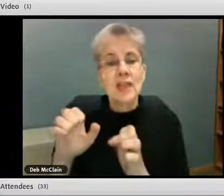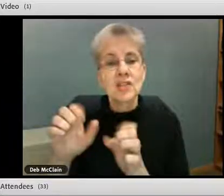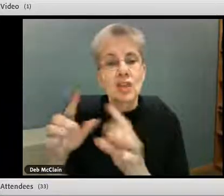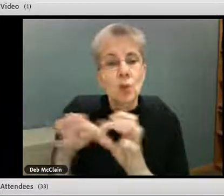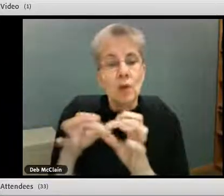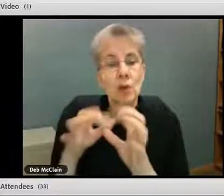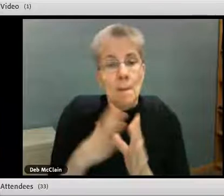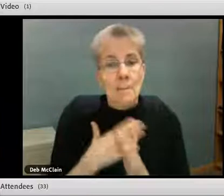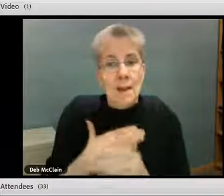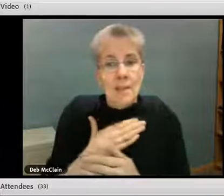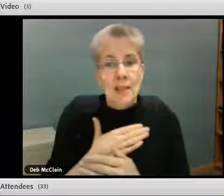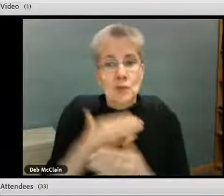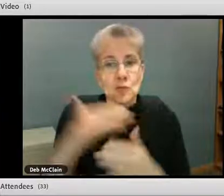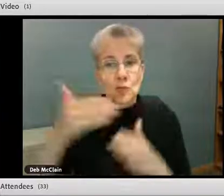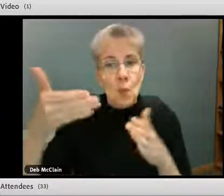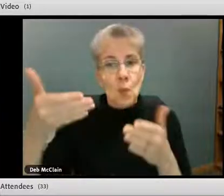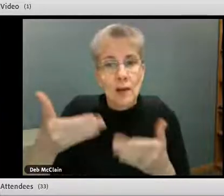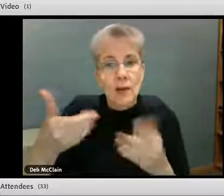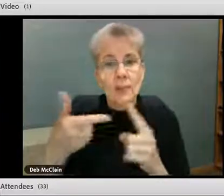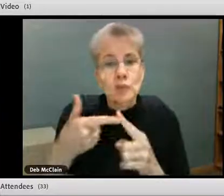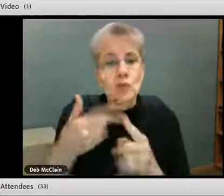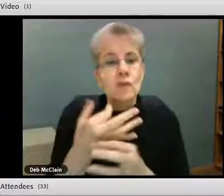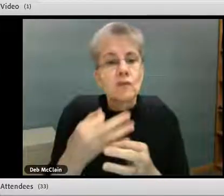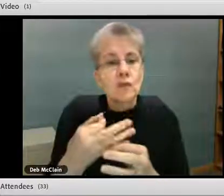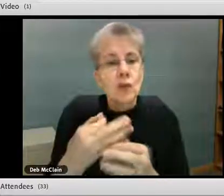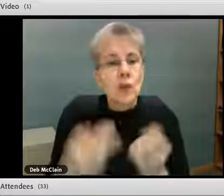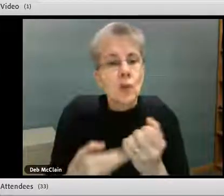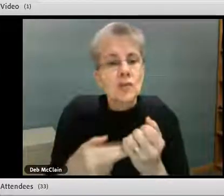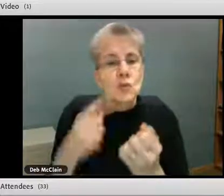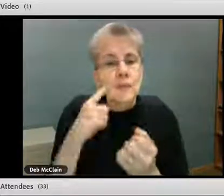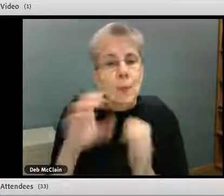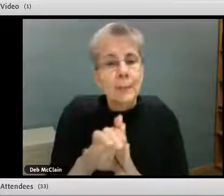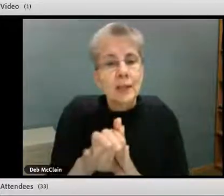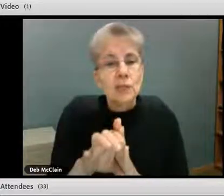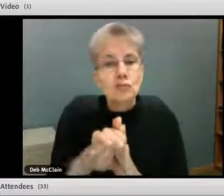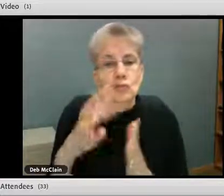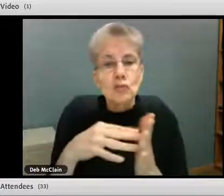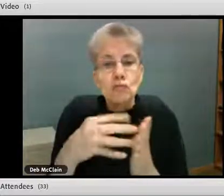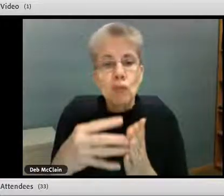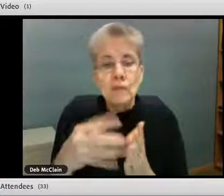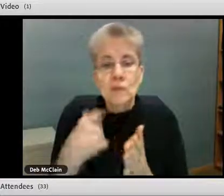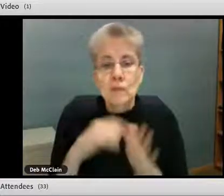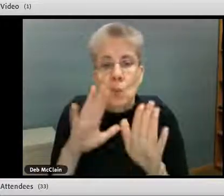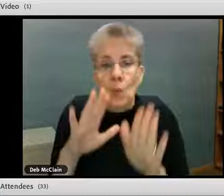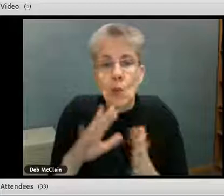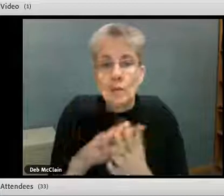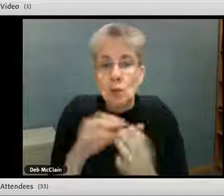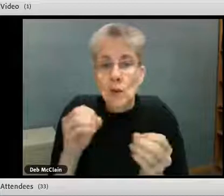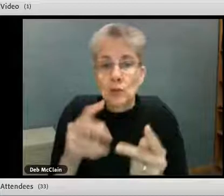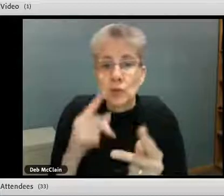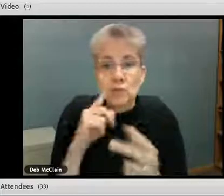It is my pleasure to welcome you to Free Resources for Pictures and Graphics. We have a wonderful learning opportunity ready for you